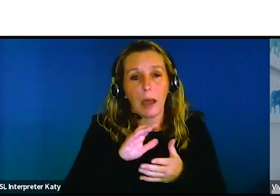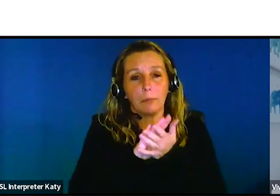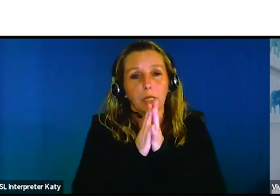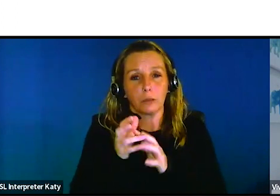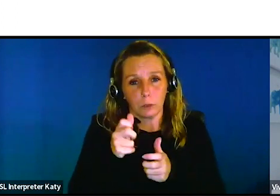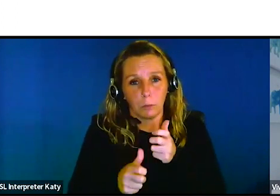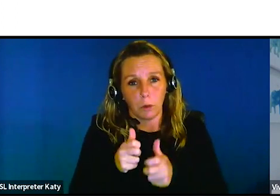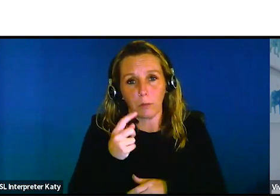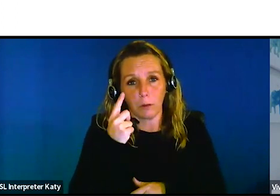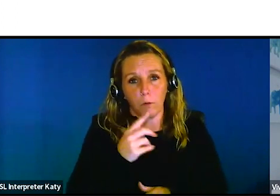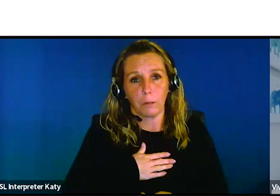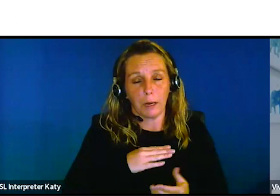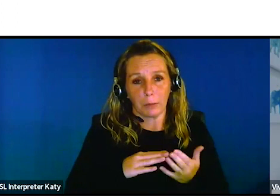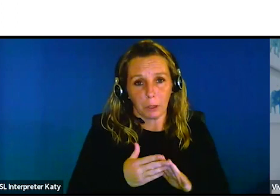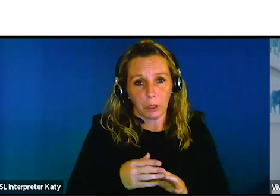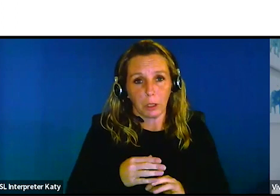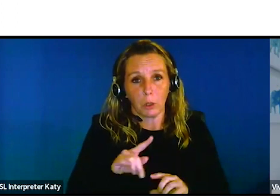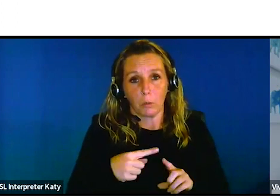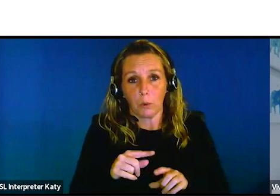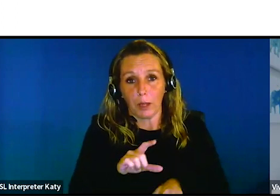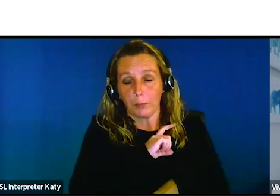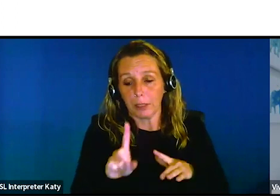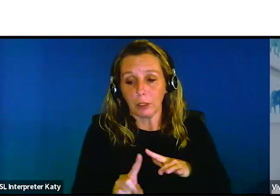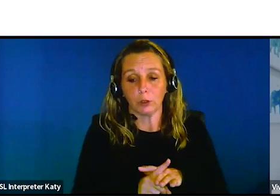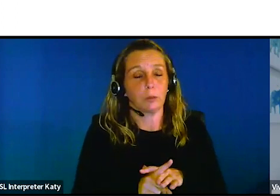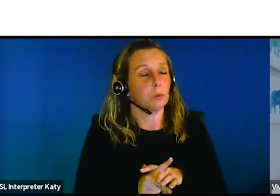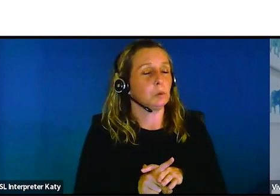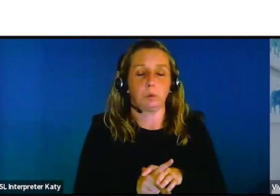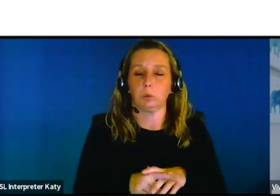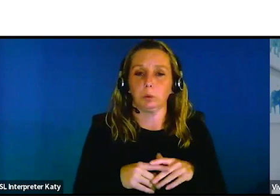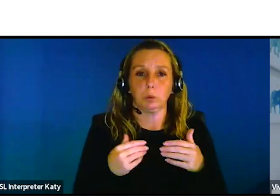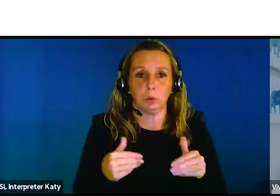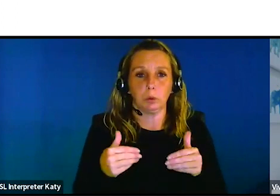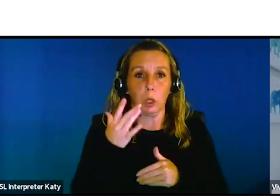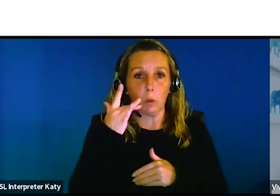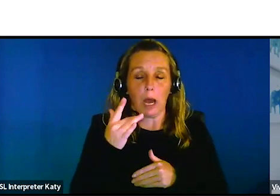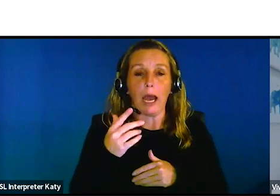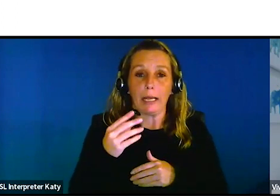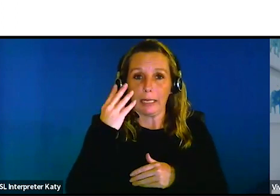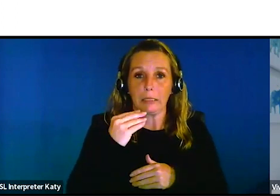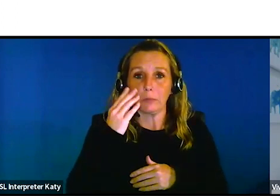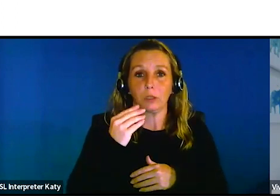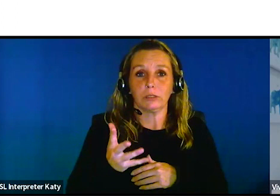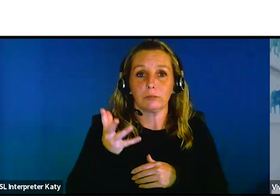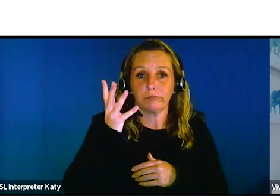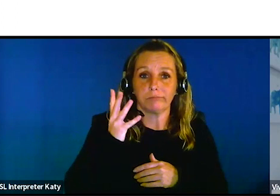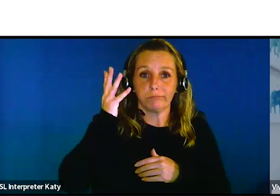Police presence in a crisis becomes problematic because of that history